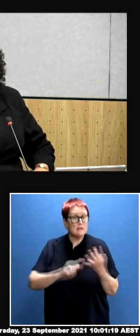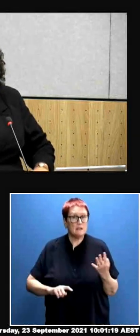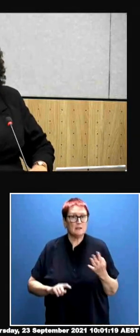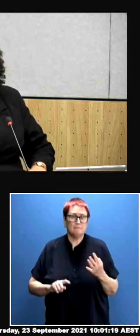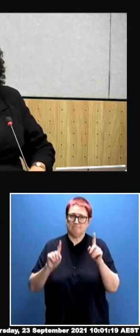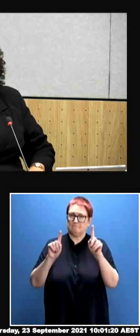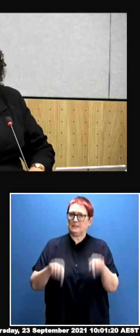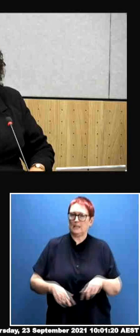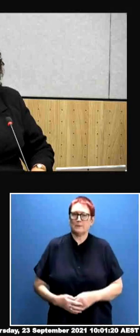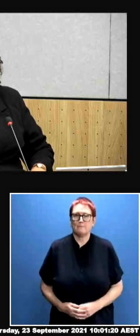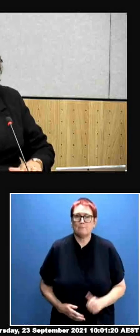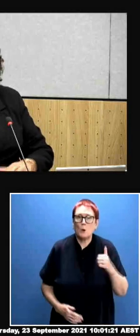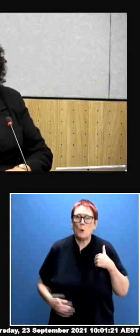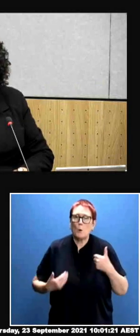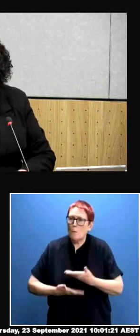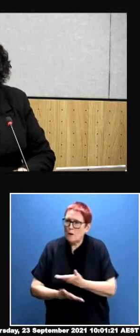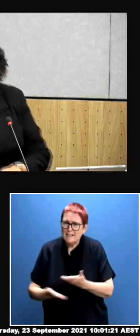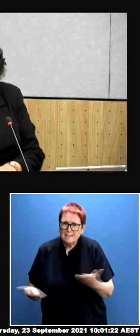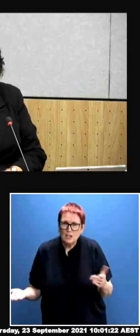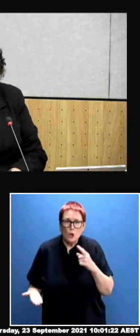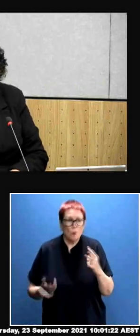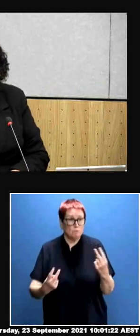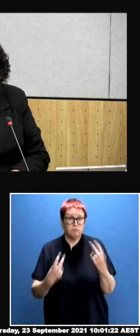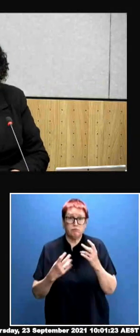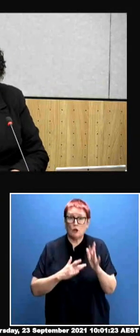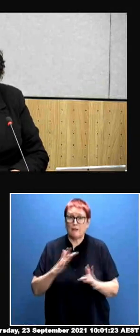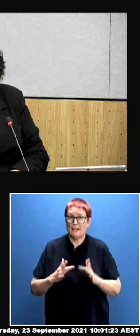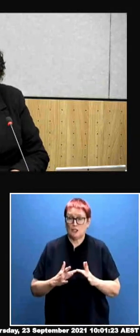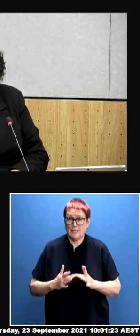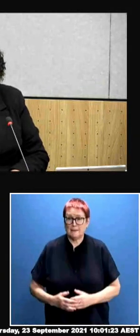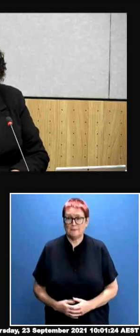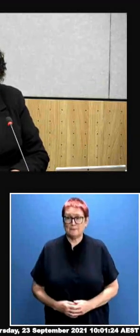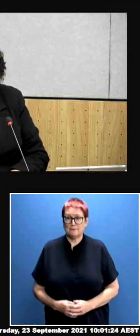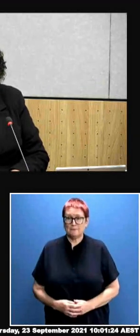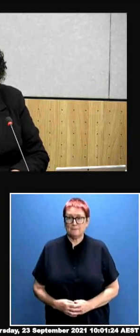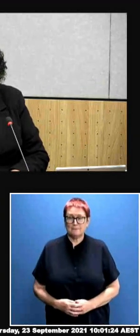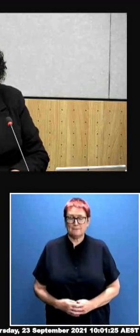Good morning to everyone who is following these proceedings at Public Hearing 16.